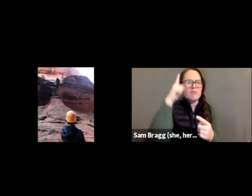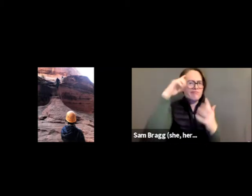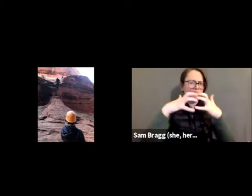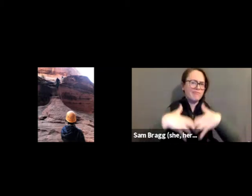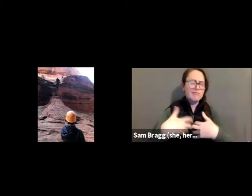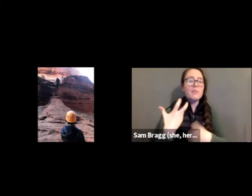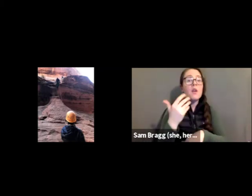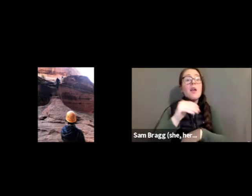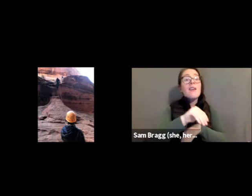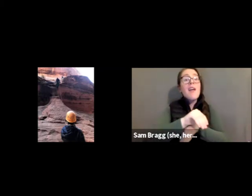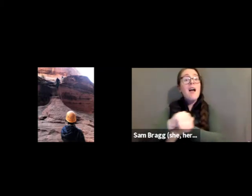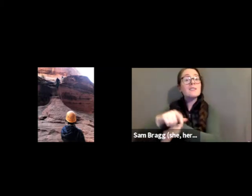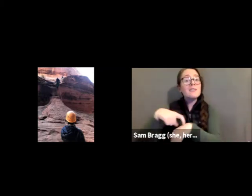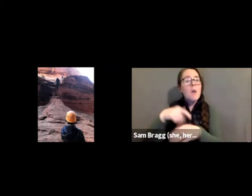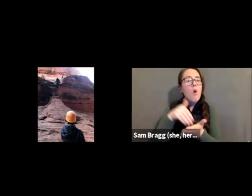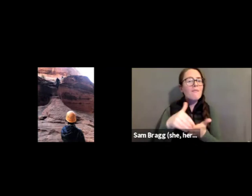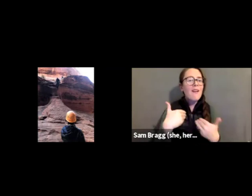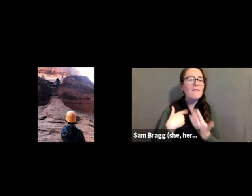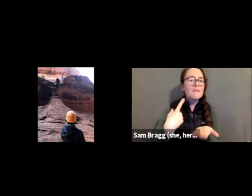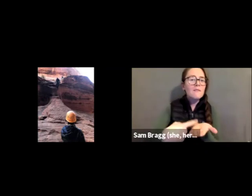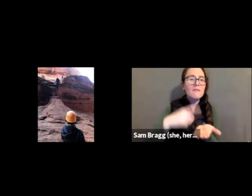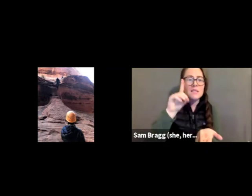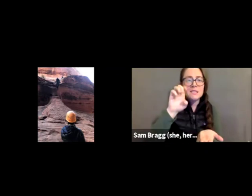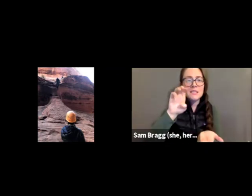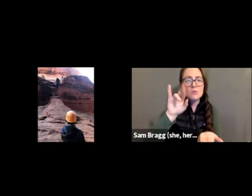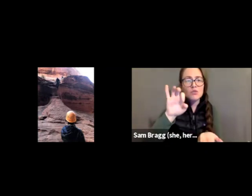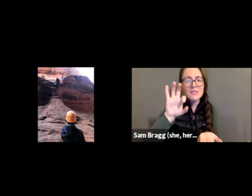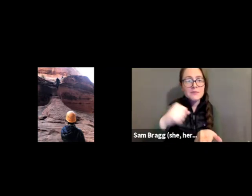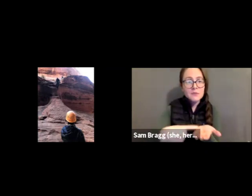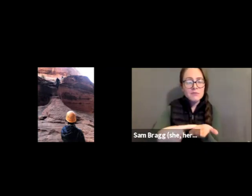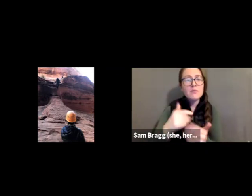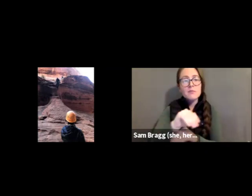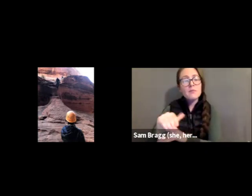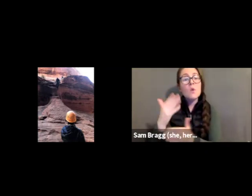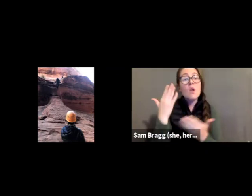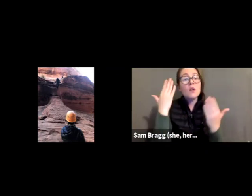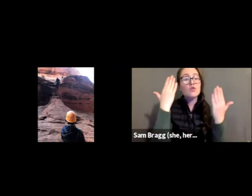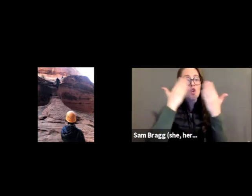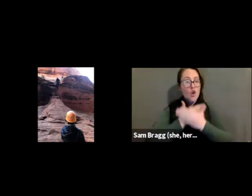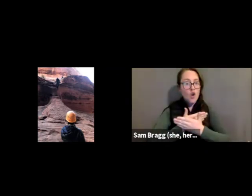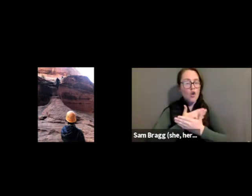track with us. Obviously when it would get dark at night and we'd have debriefings in the evening and